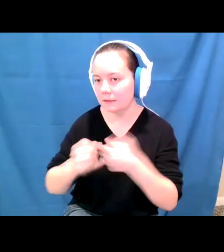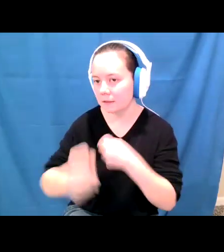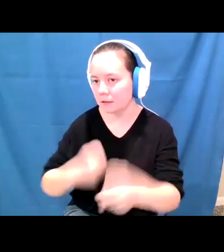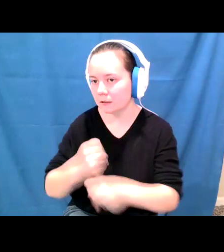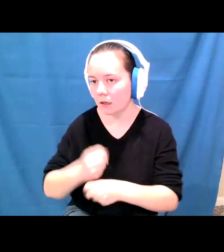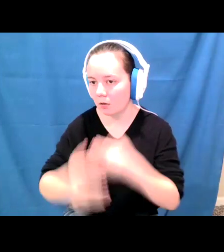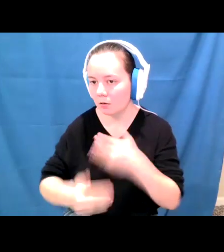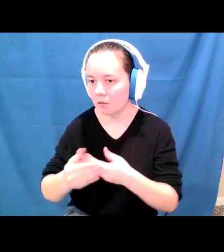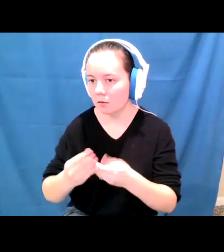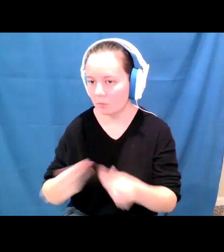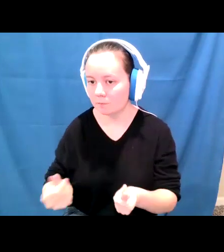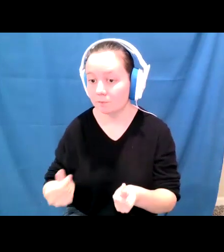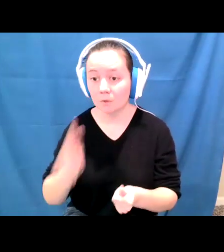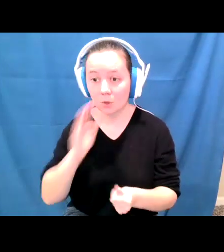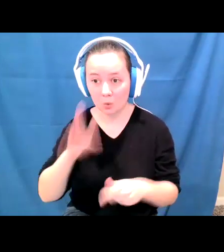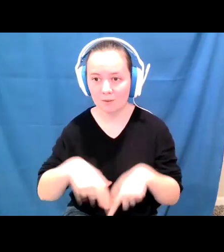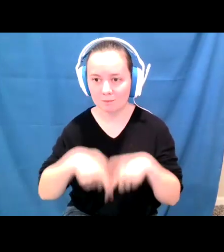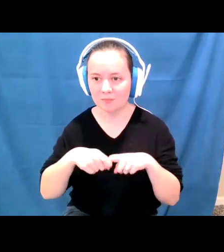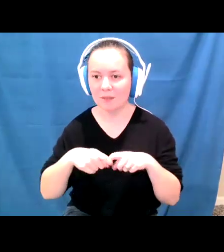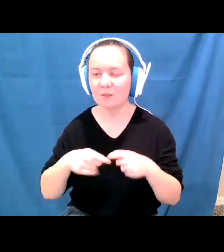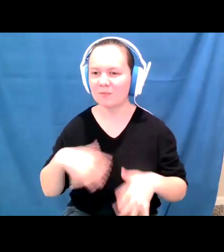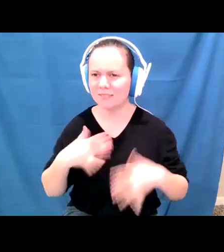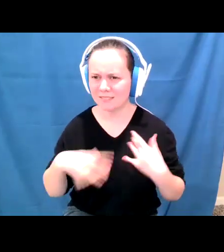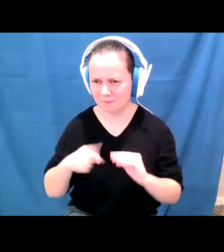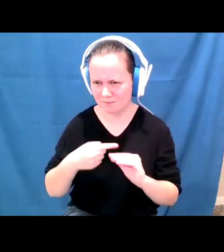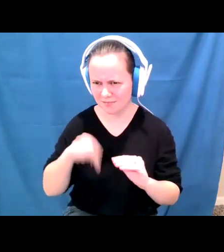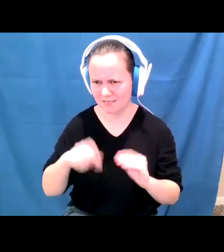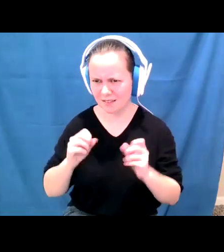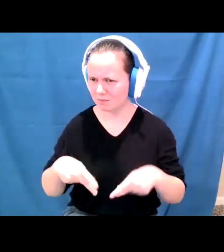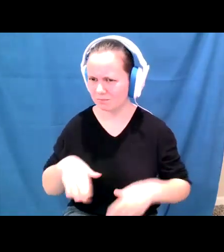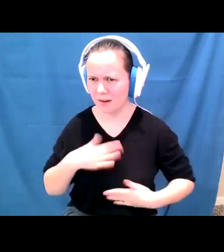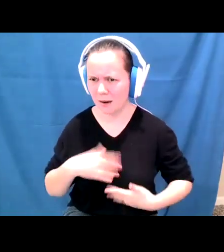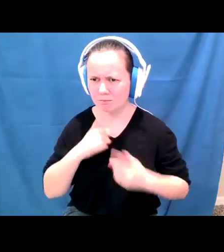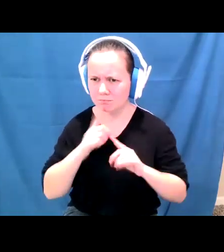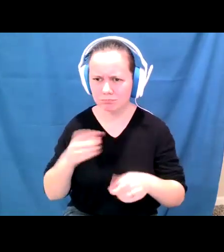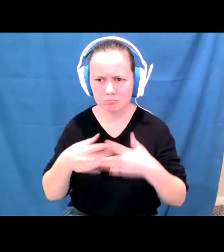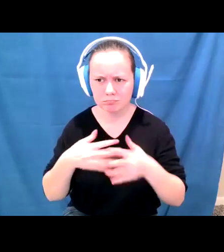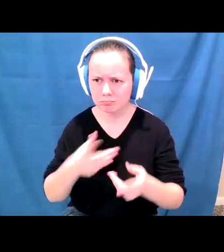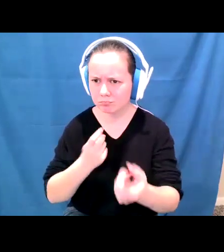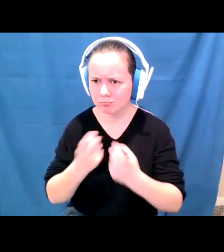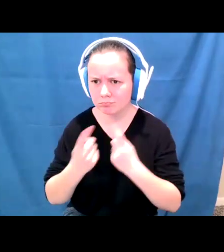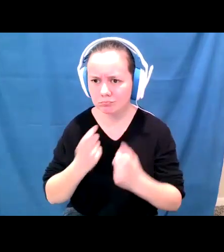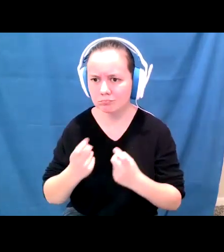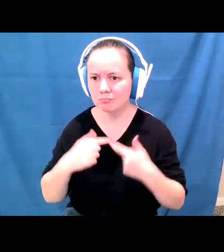So I will stop there. We're really excited about this opportunity, and happy to answer any questions, and April, I will turn it back to you.